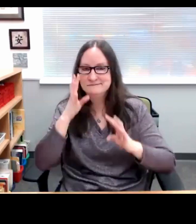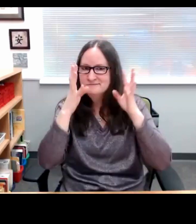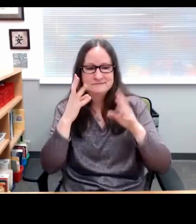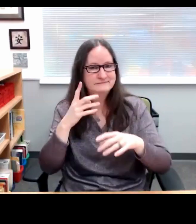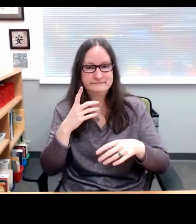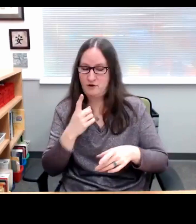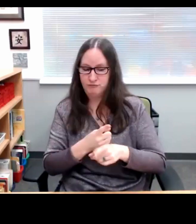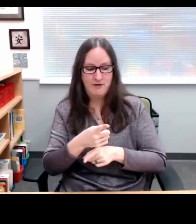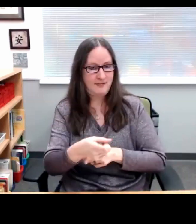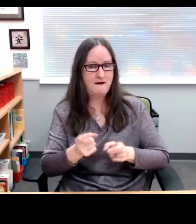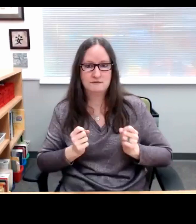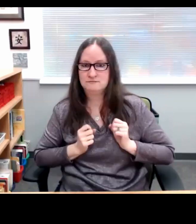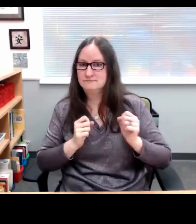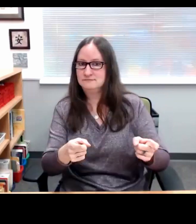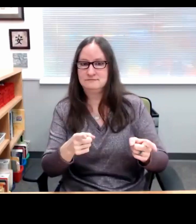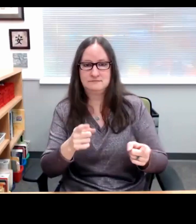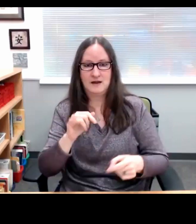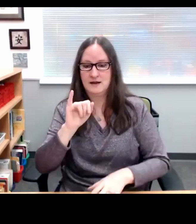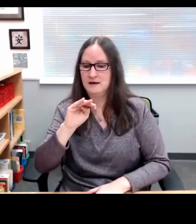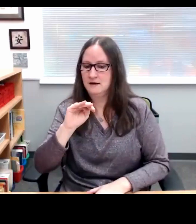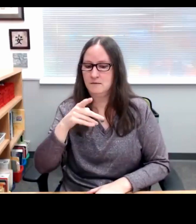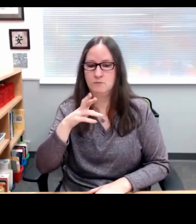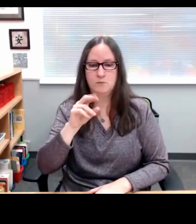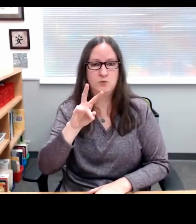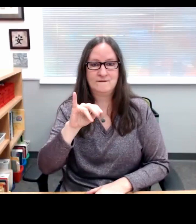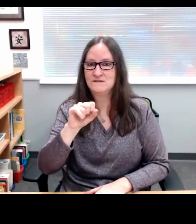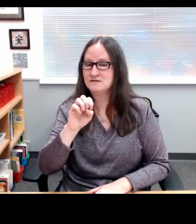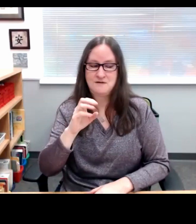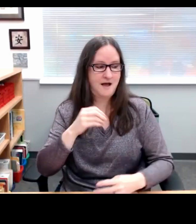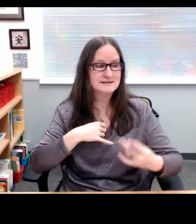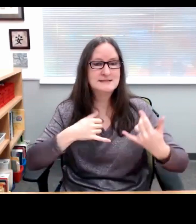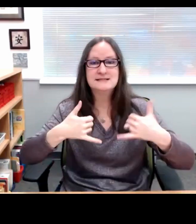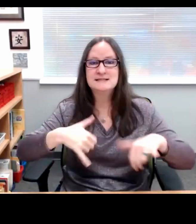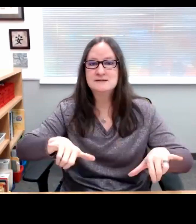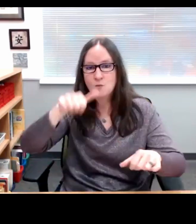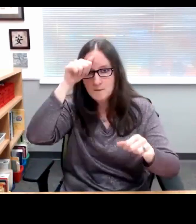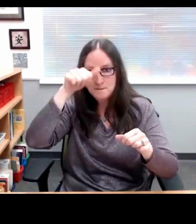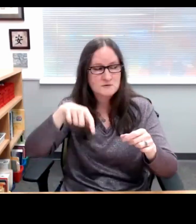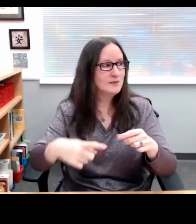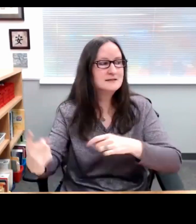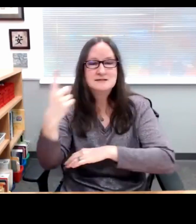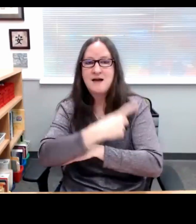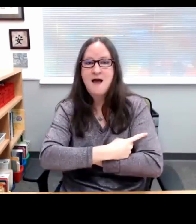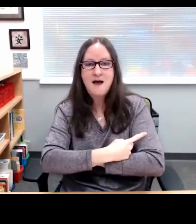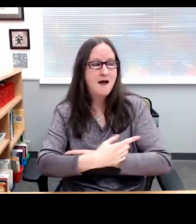So I had to be creative and I let them do some improvisation. And I can still